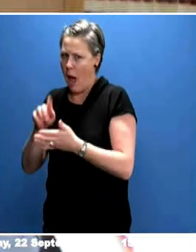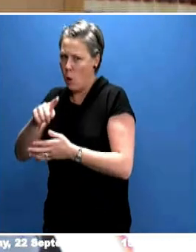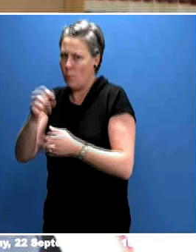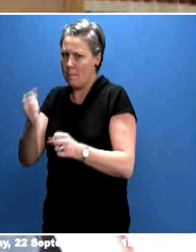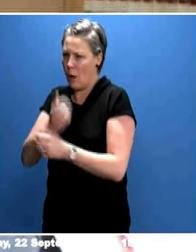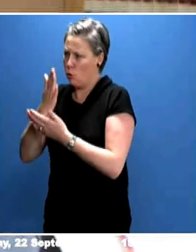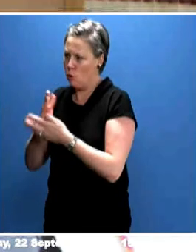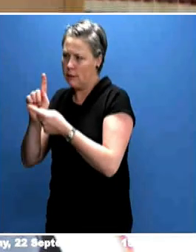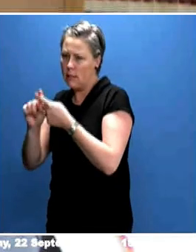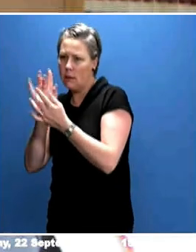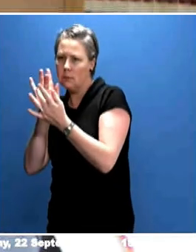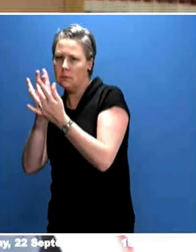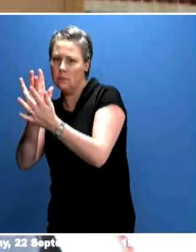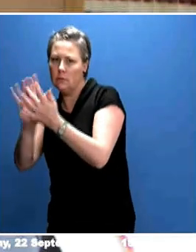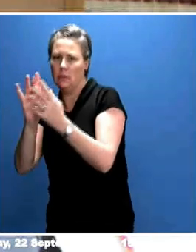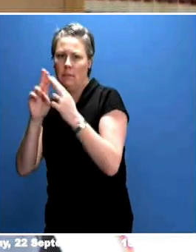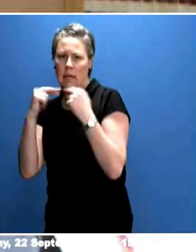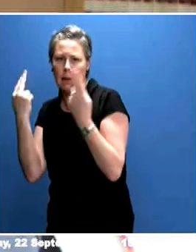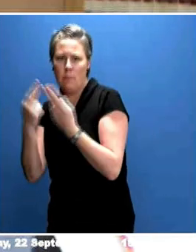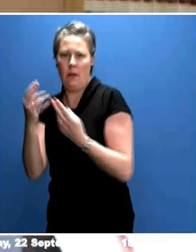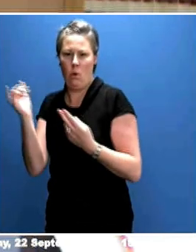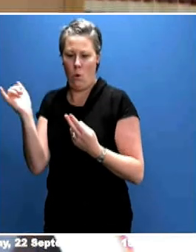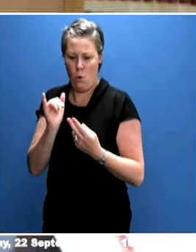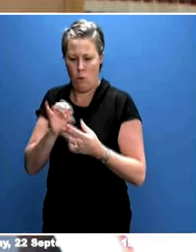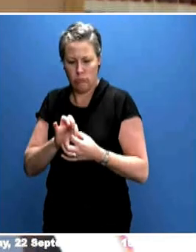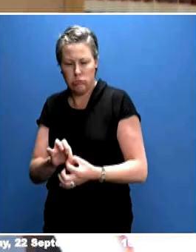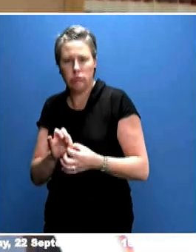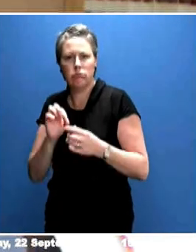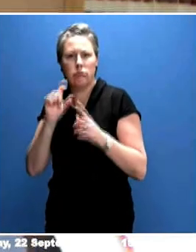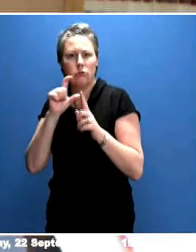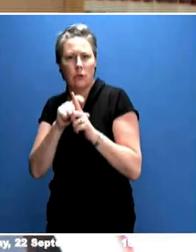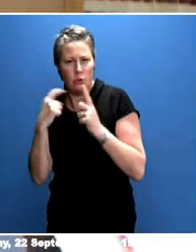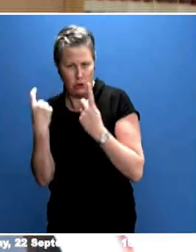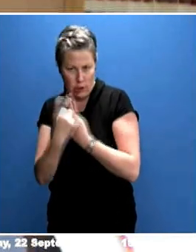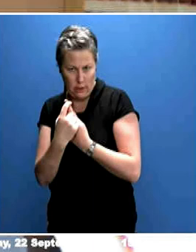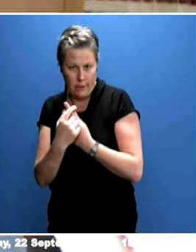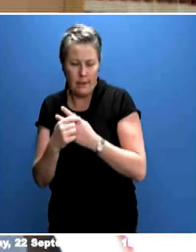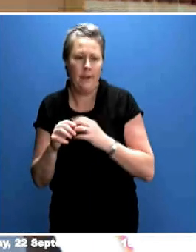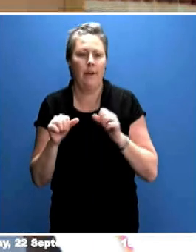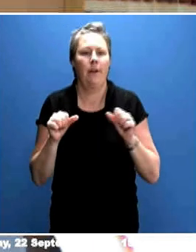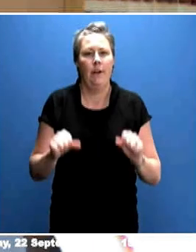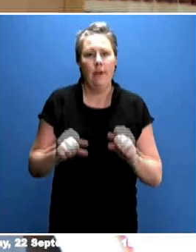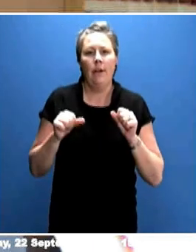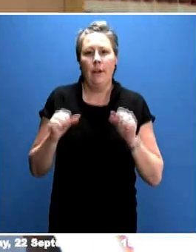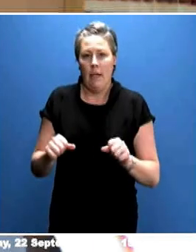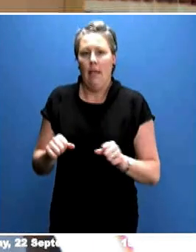What steps are taken whilst they're at Kath French? So again, the team work closely with the district to make sure